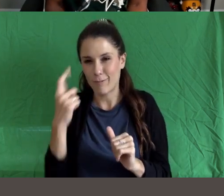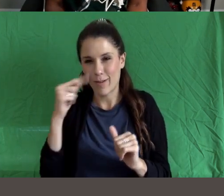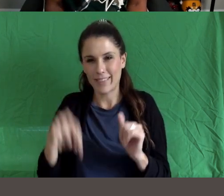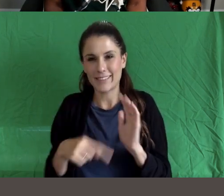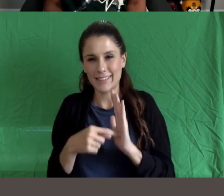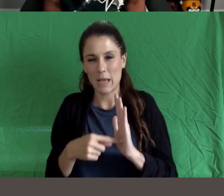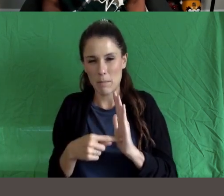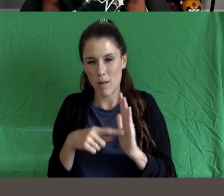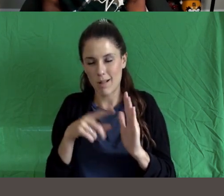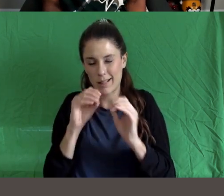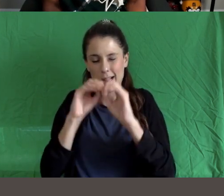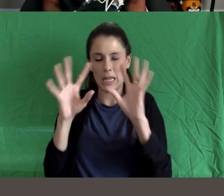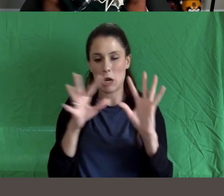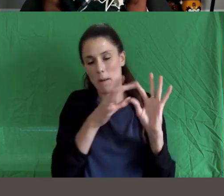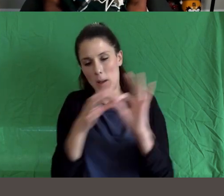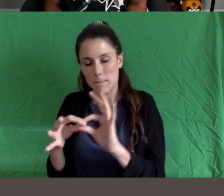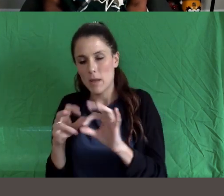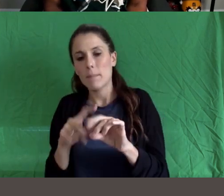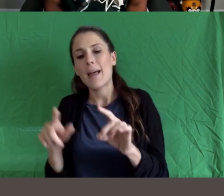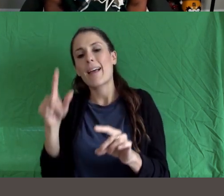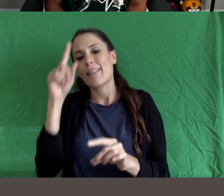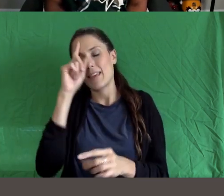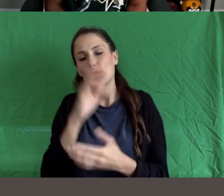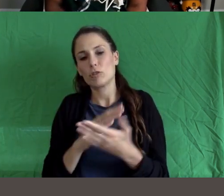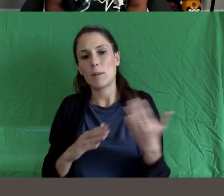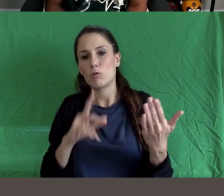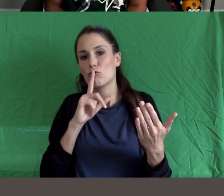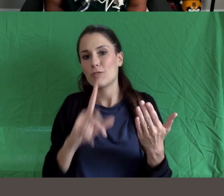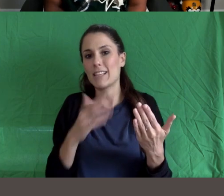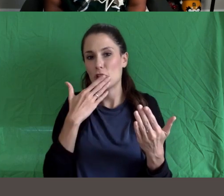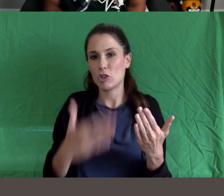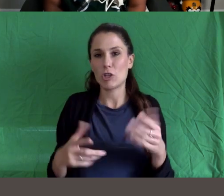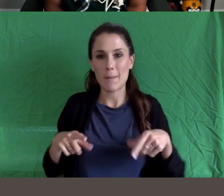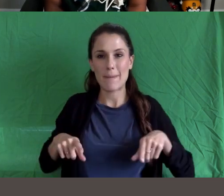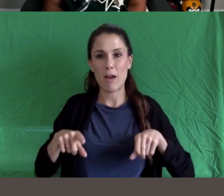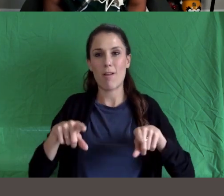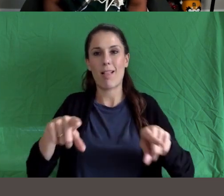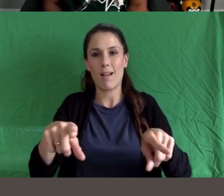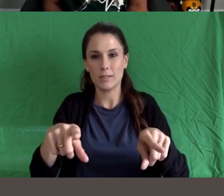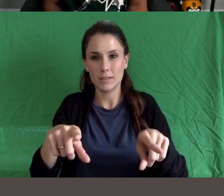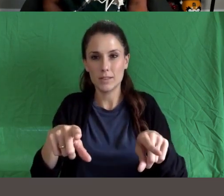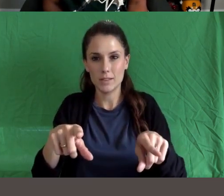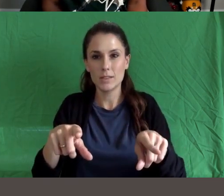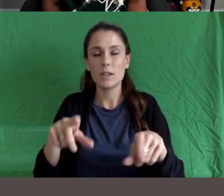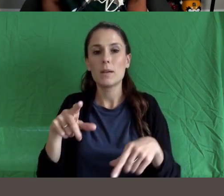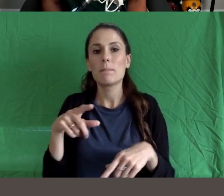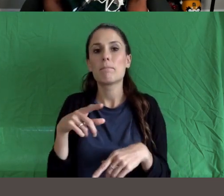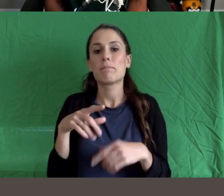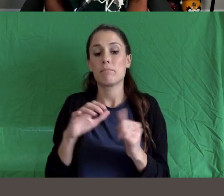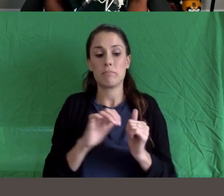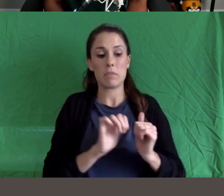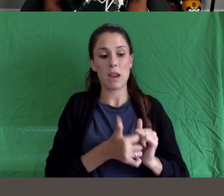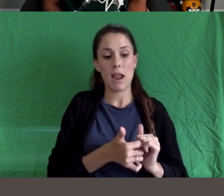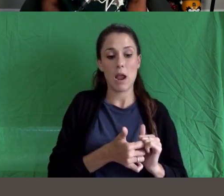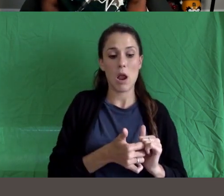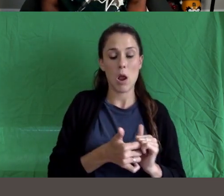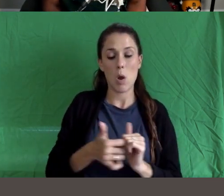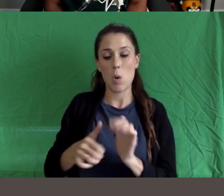example, but I do think that there are some really good parallels to how you're building your code,